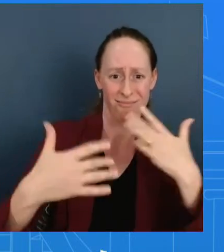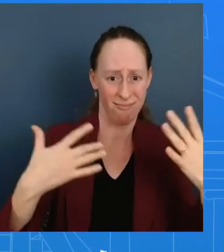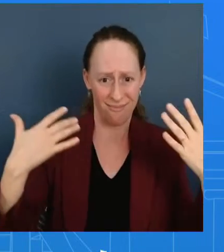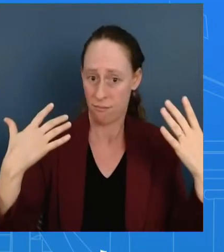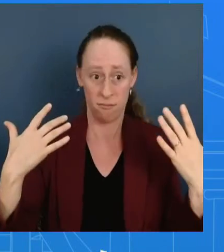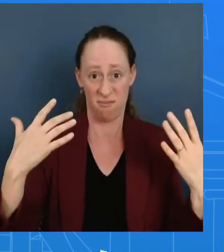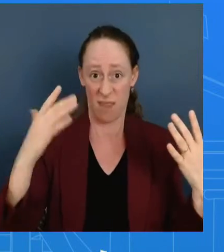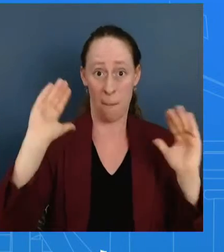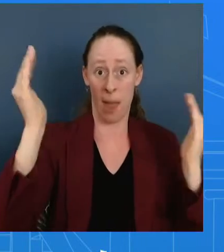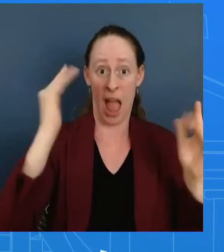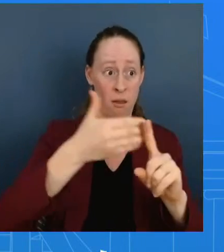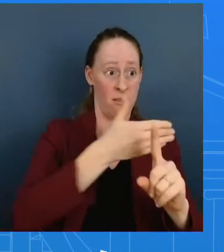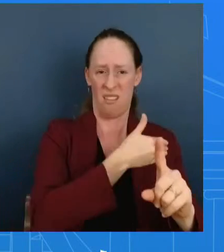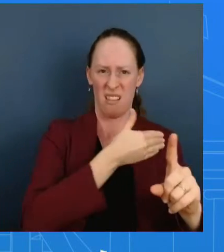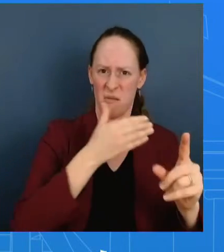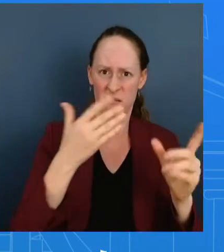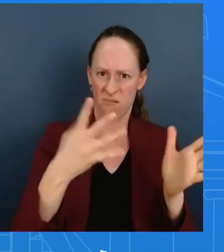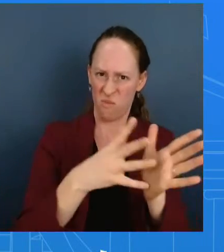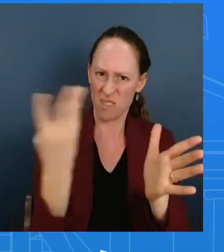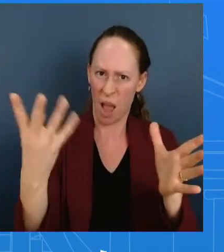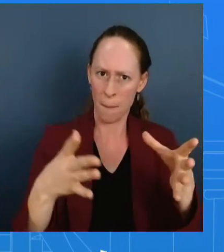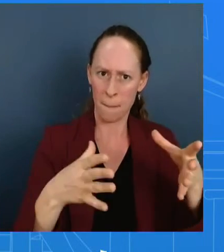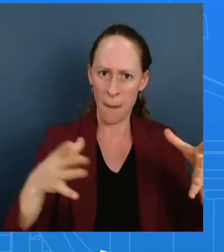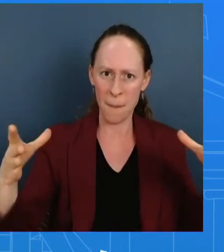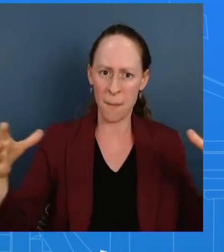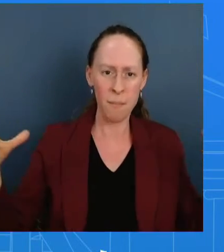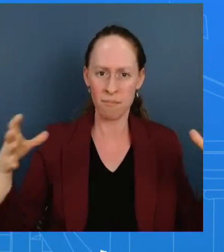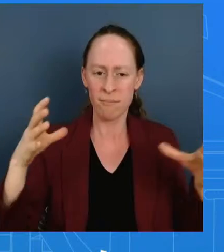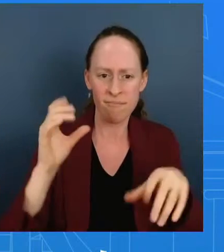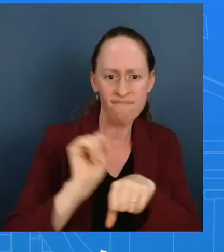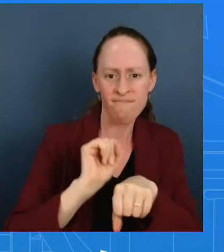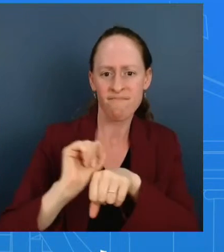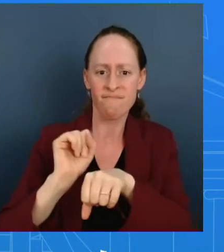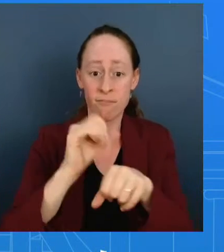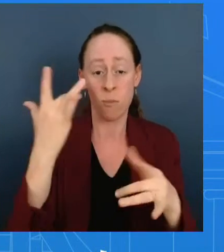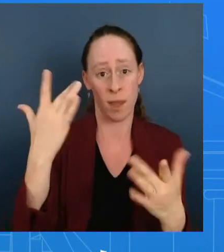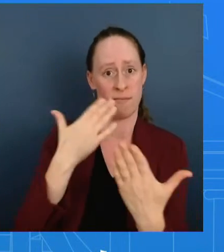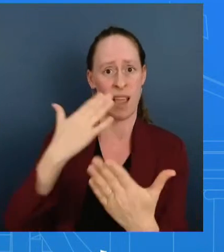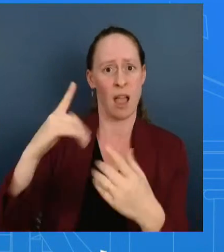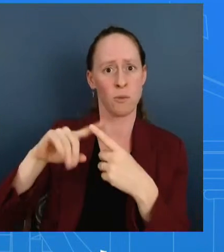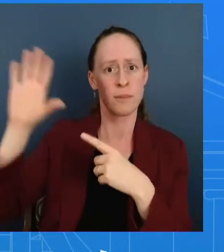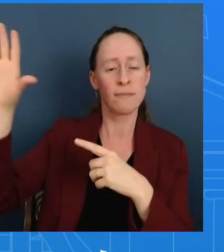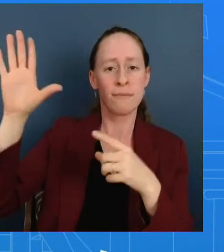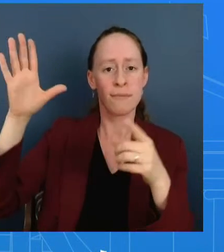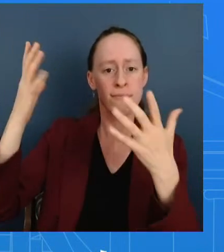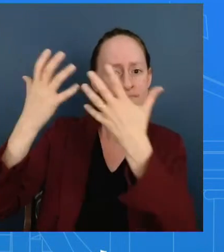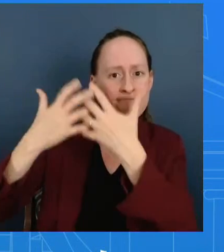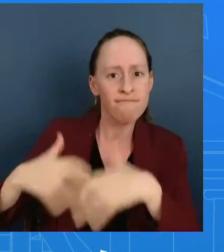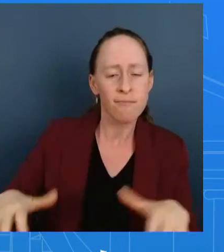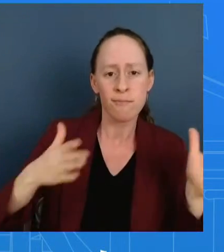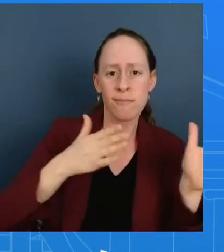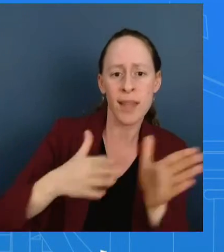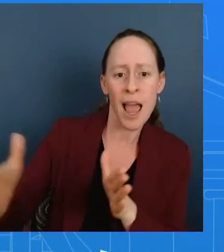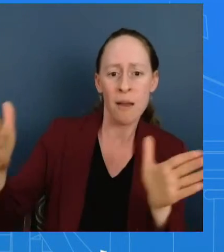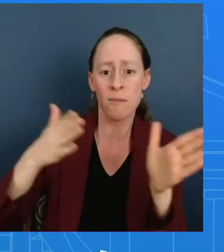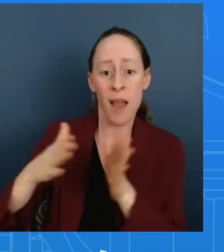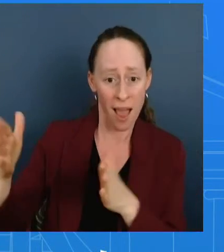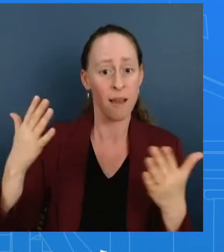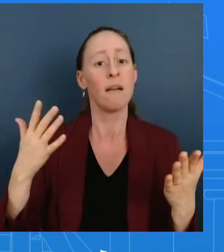Investing in America agenda are benefiting previously left behind communities. That's just some of the economic progress